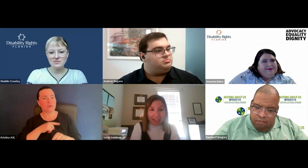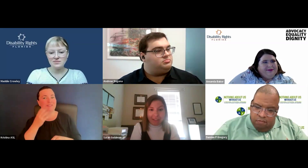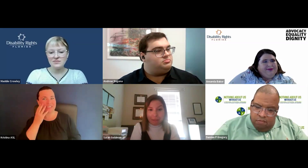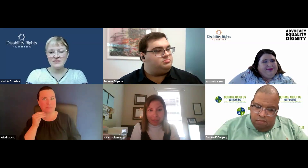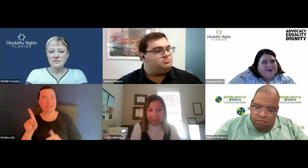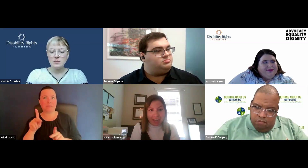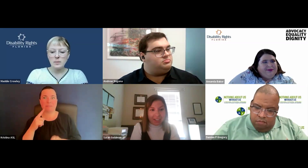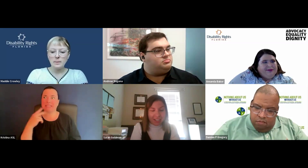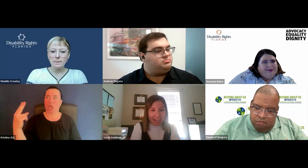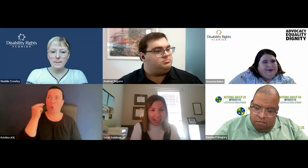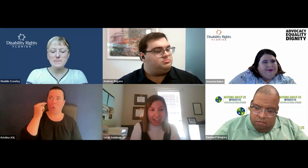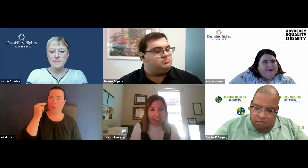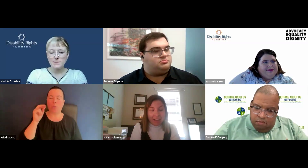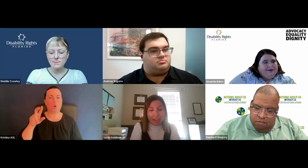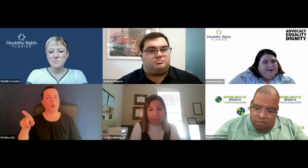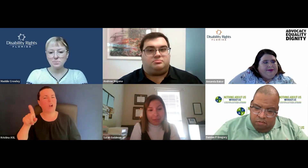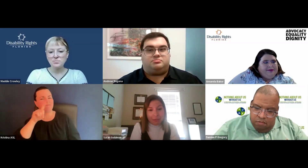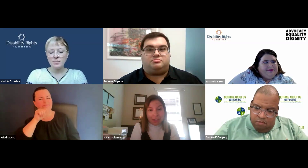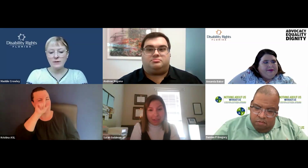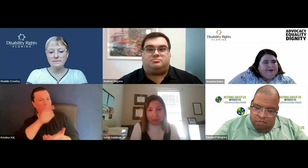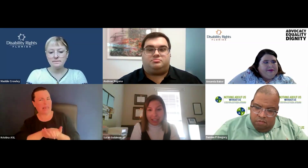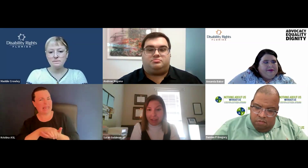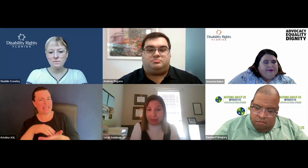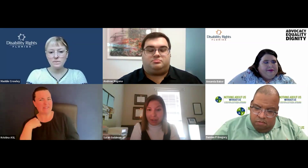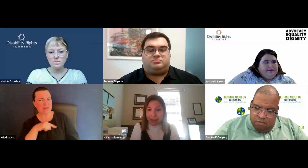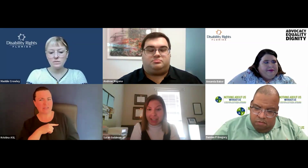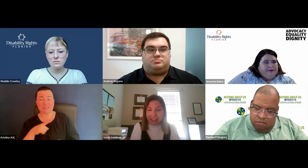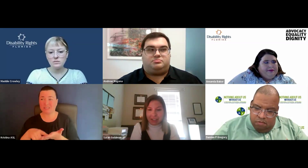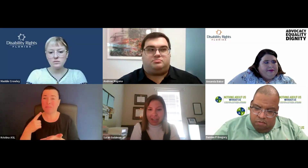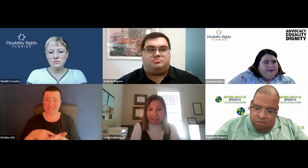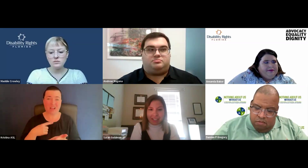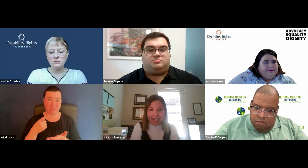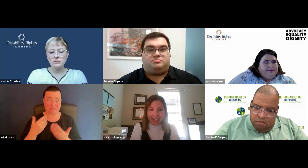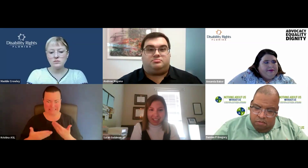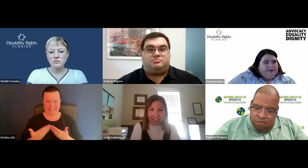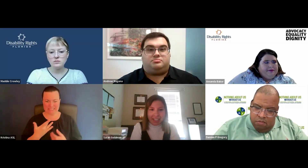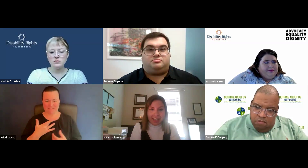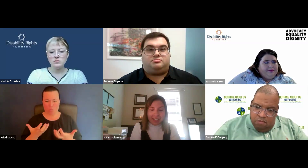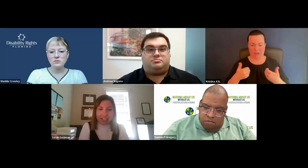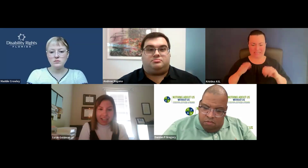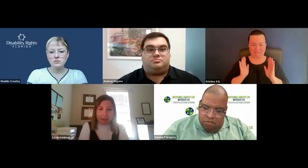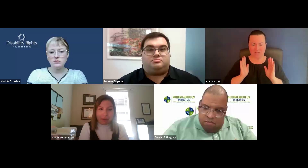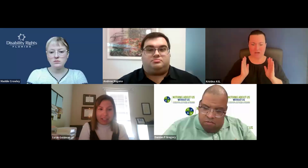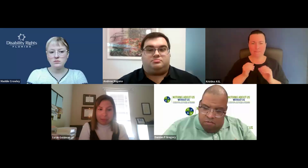or they haven't believed us, and it makes you sometimes wanna give up and quit. And so to have the tenacity to say, "You know what,